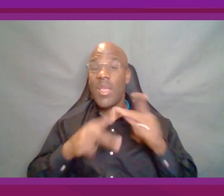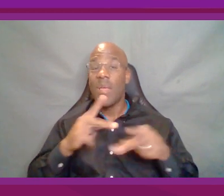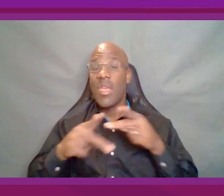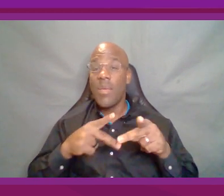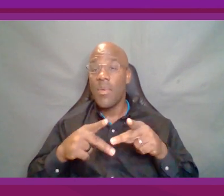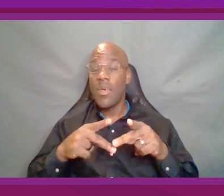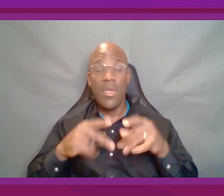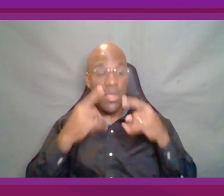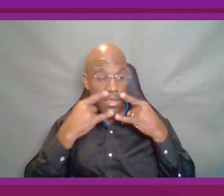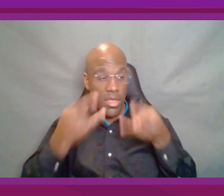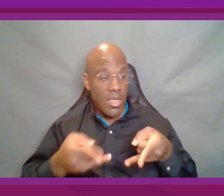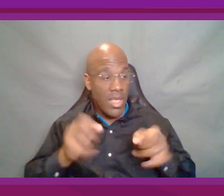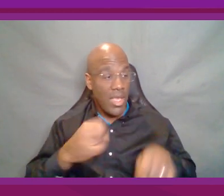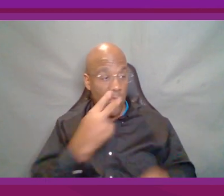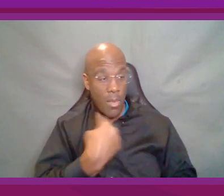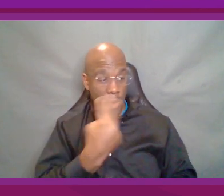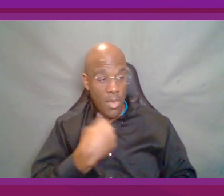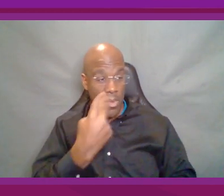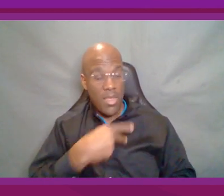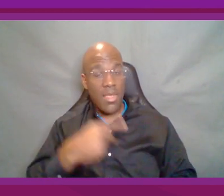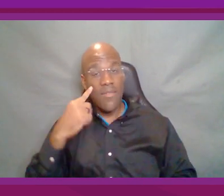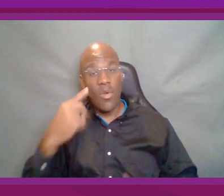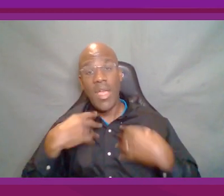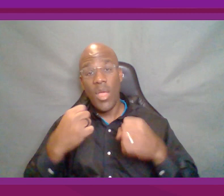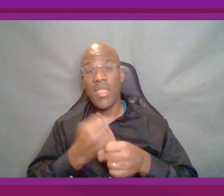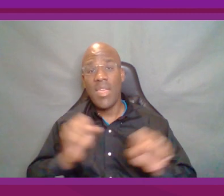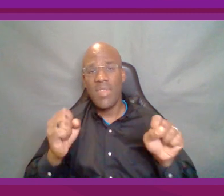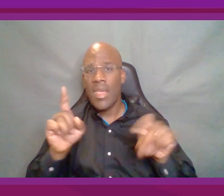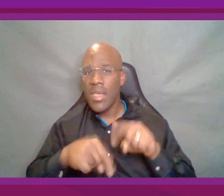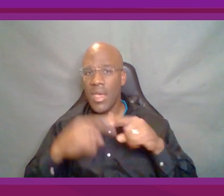mask and saying can you read my lips because for their own health and safety they did not want